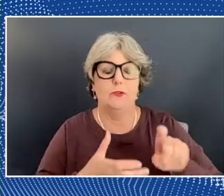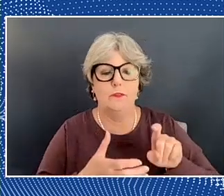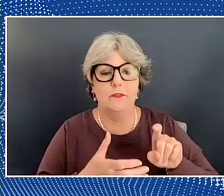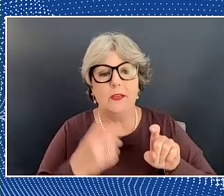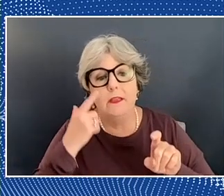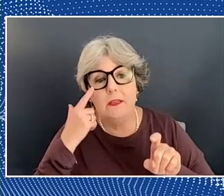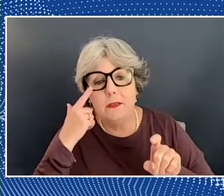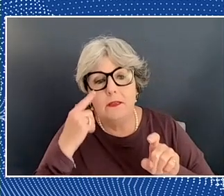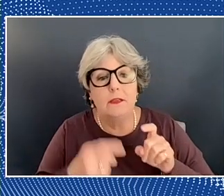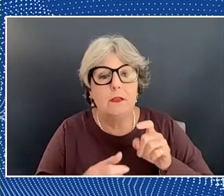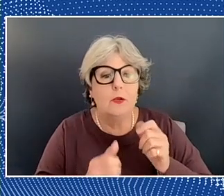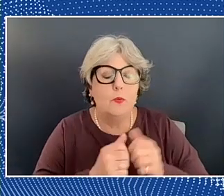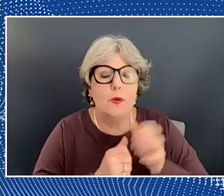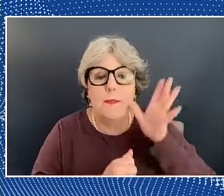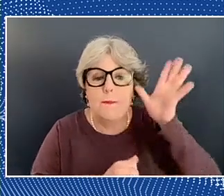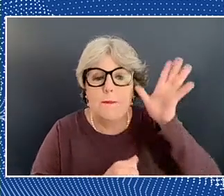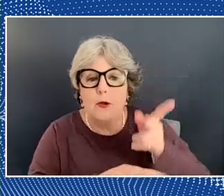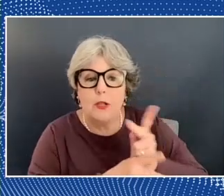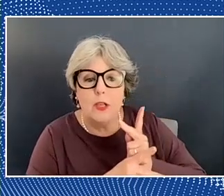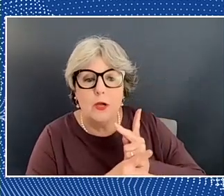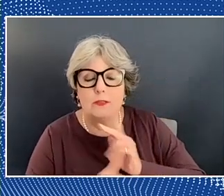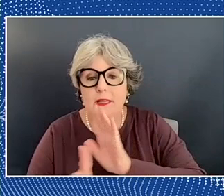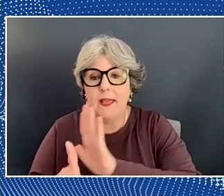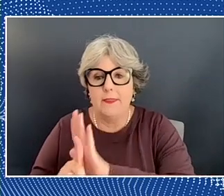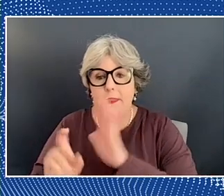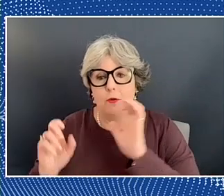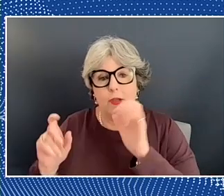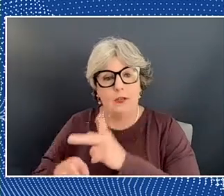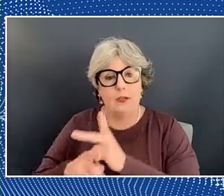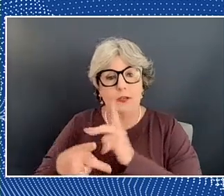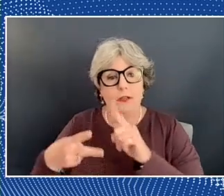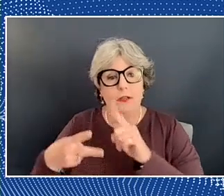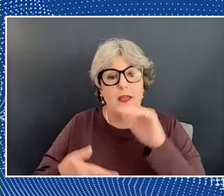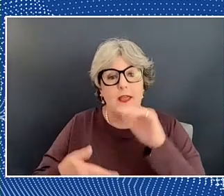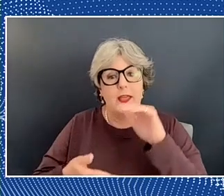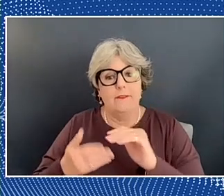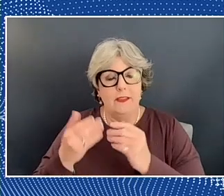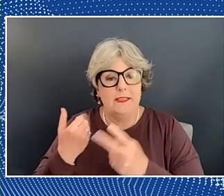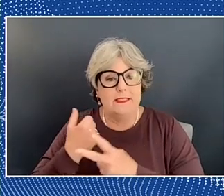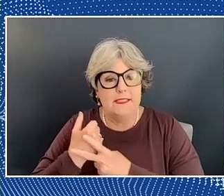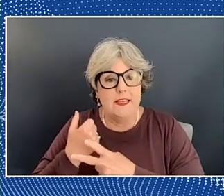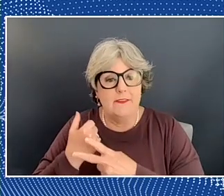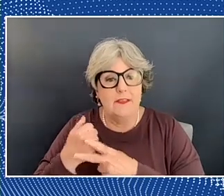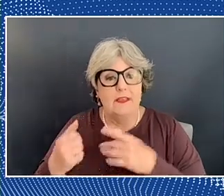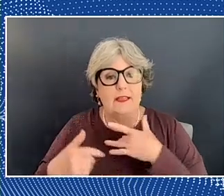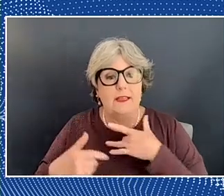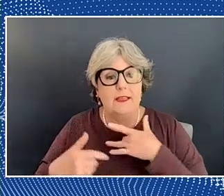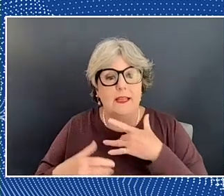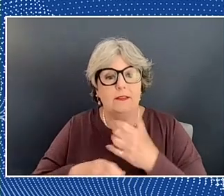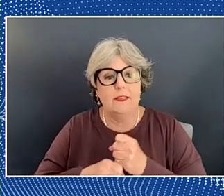Parent loans and their own education loans have less savings, are more likely to receive public benefits, are more likely